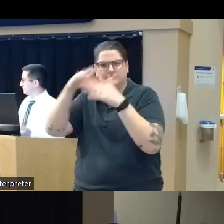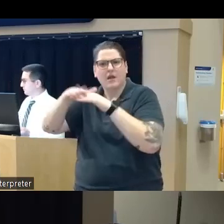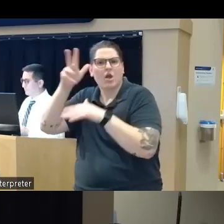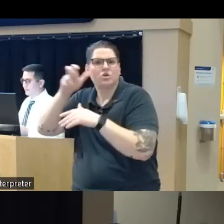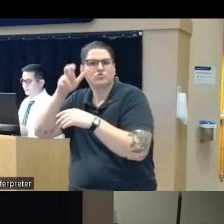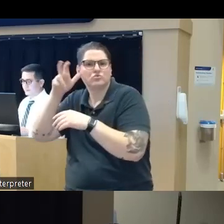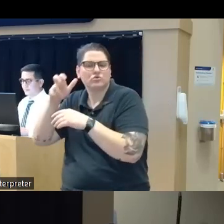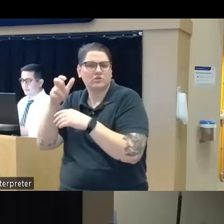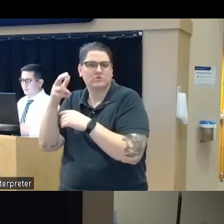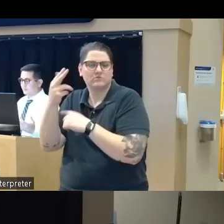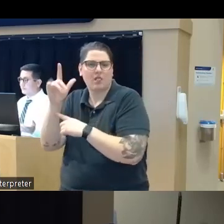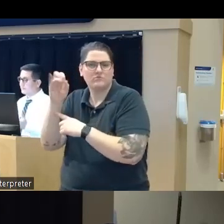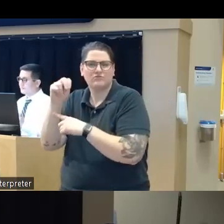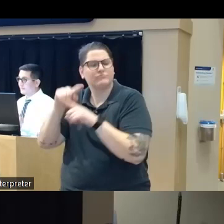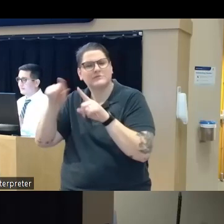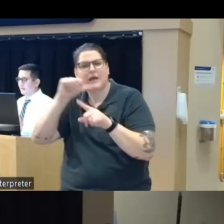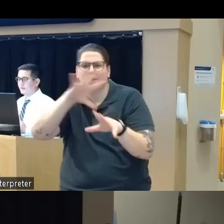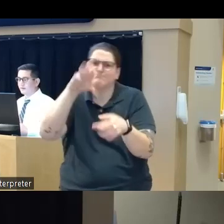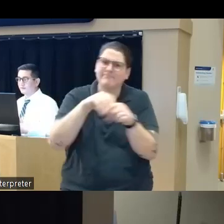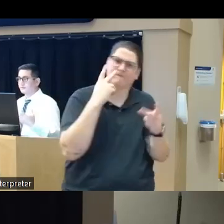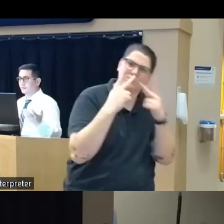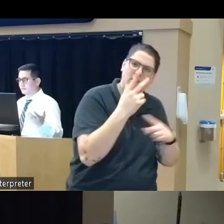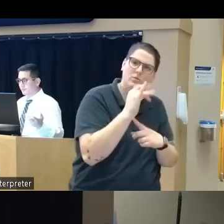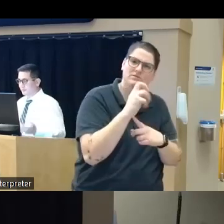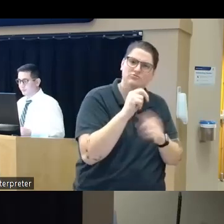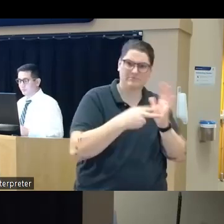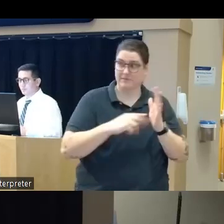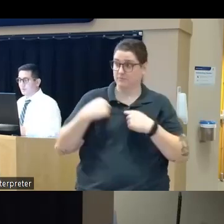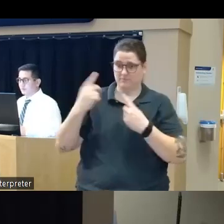and auditory processing so this is an exciting area and it's exciting to be around people who